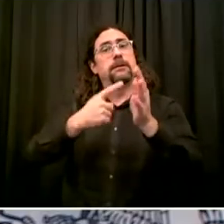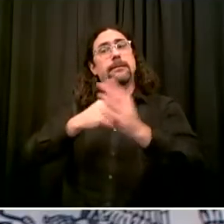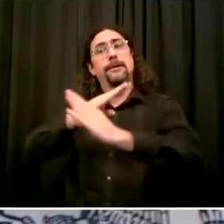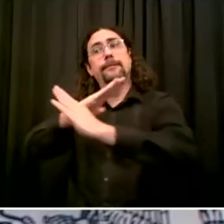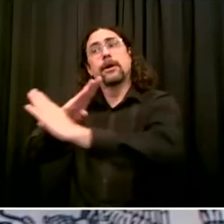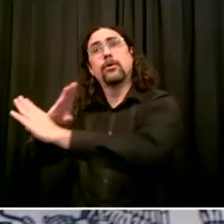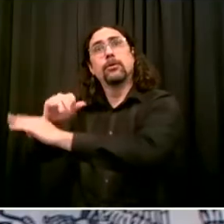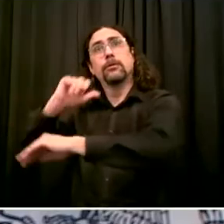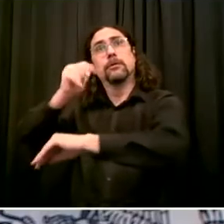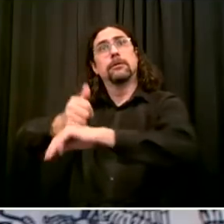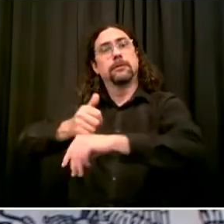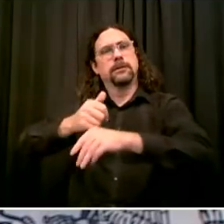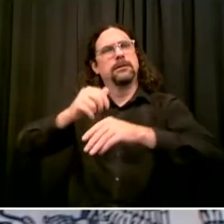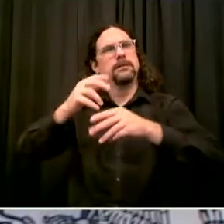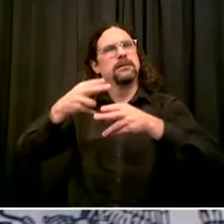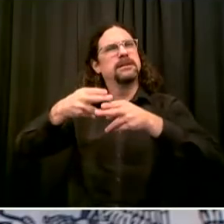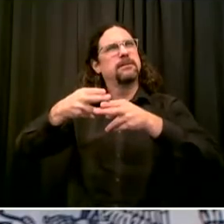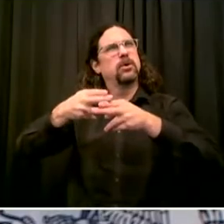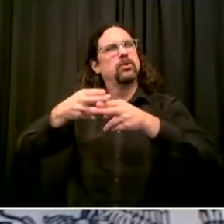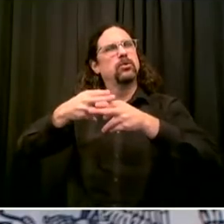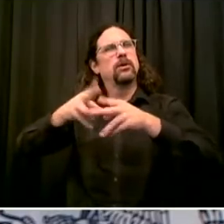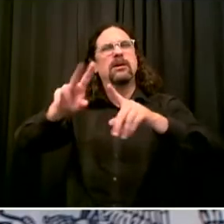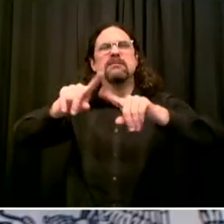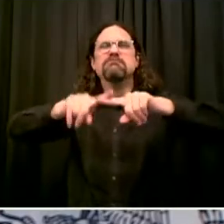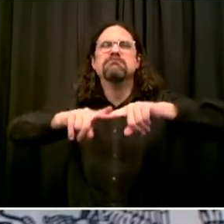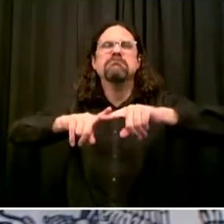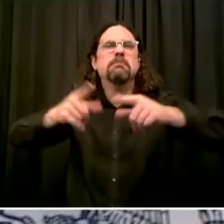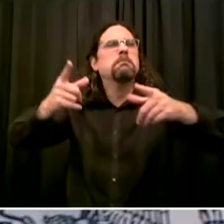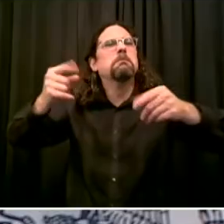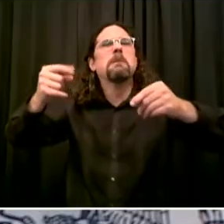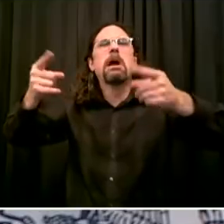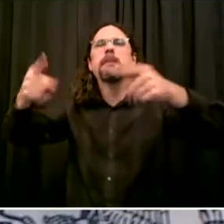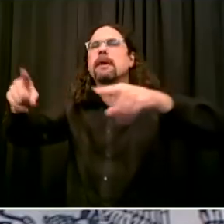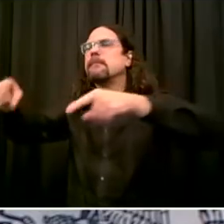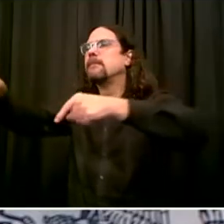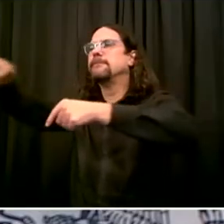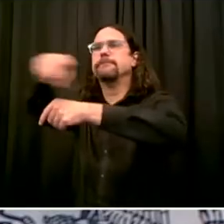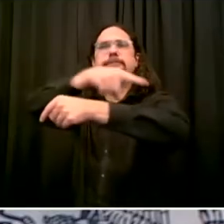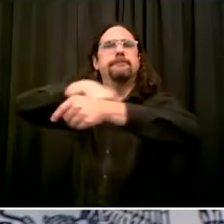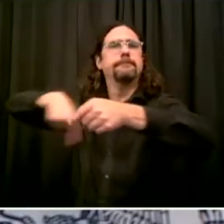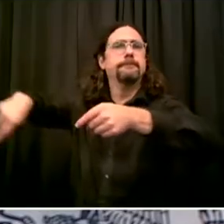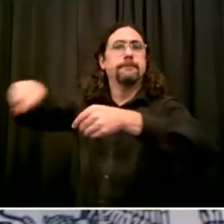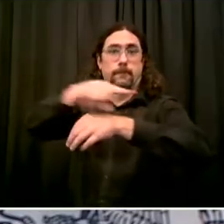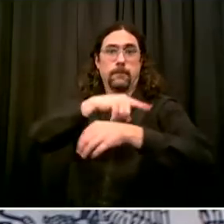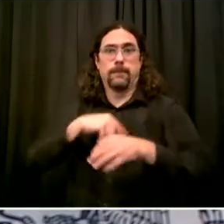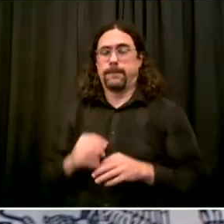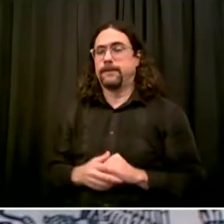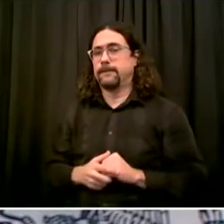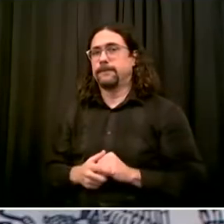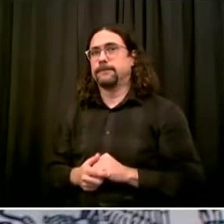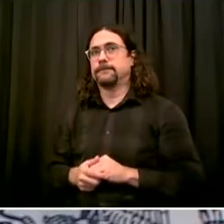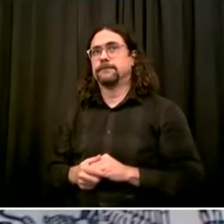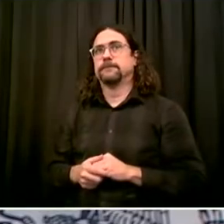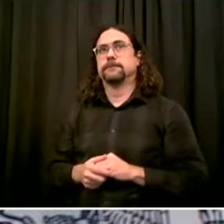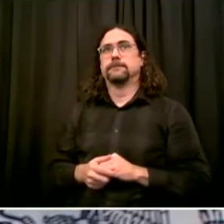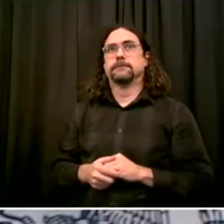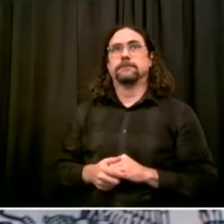MANSION PEOPLE HAVE ACCESS TO THE WATER FRONT. EVERYTHING IS BEING REDUCED AS